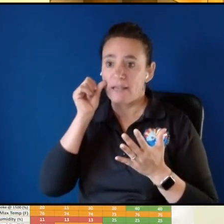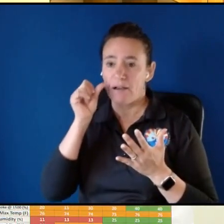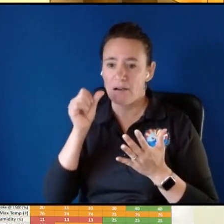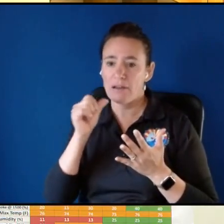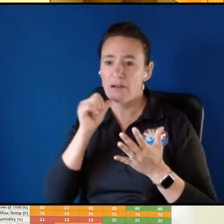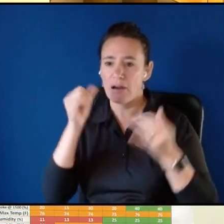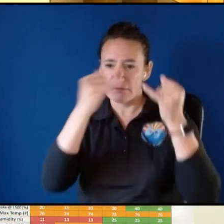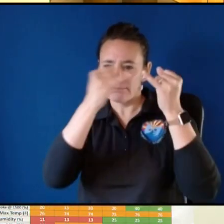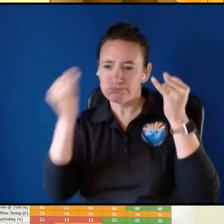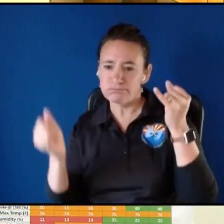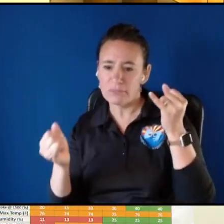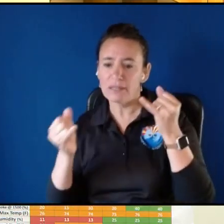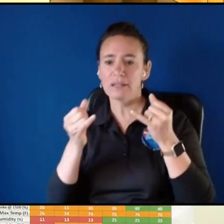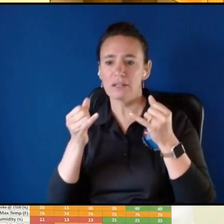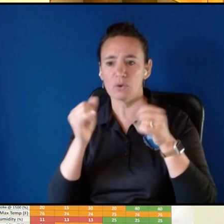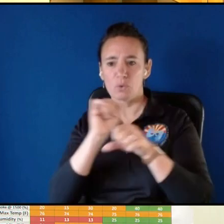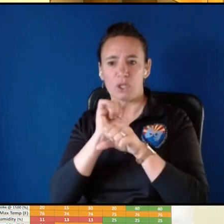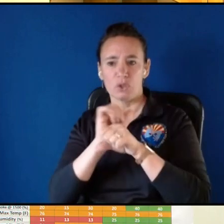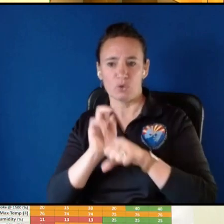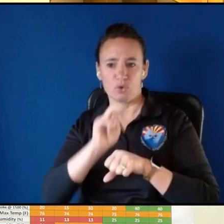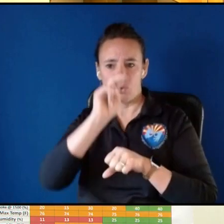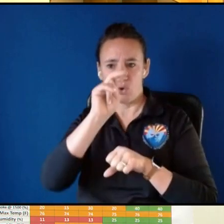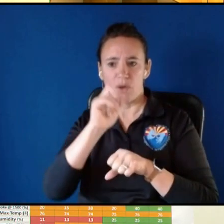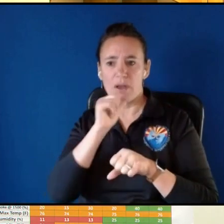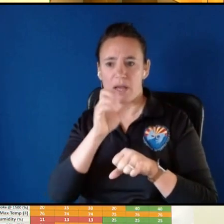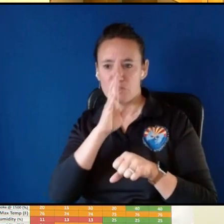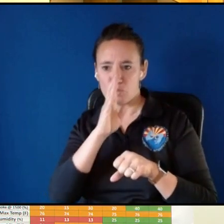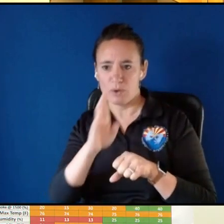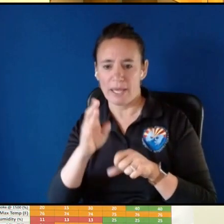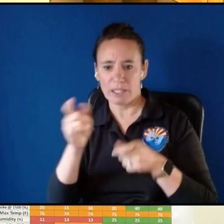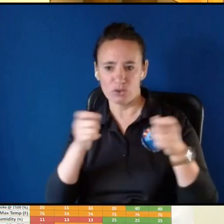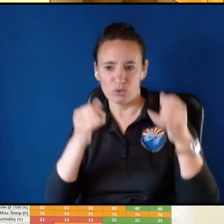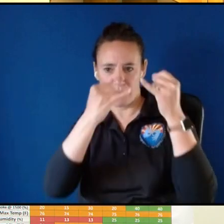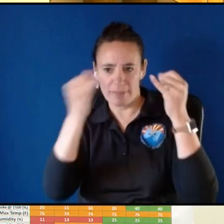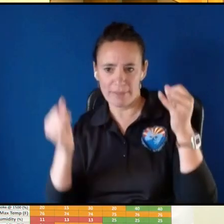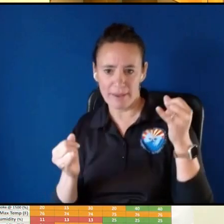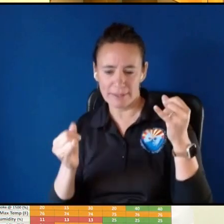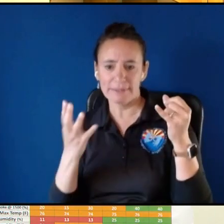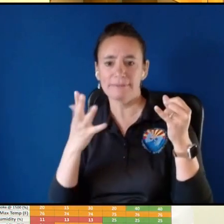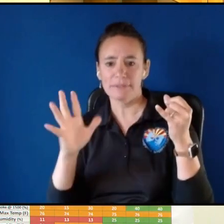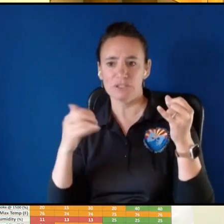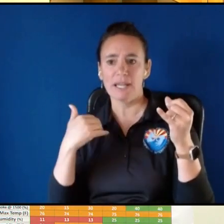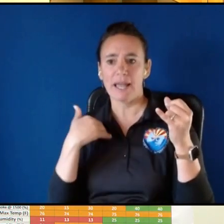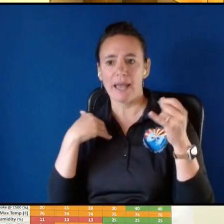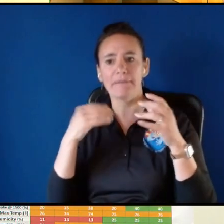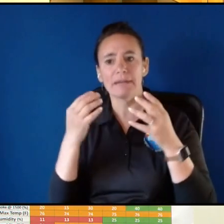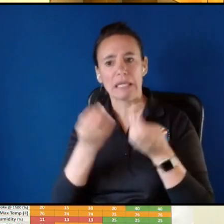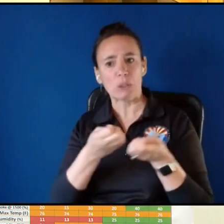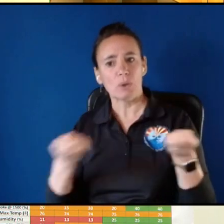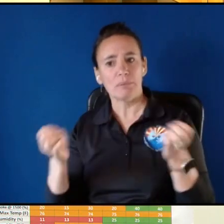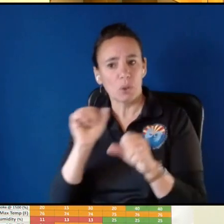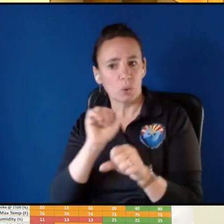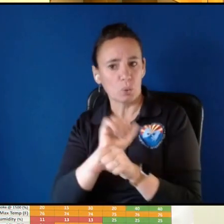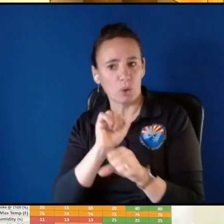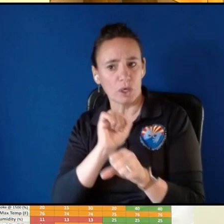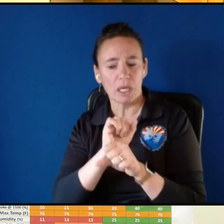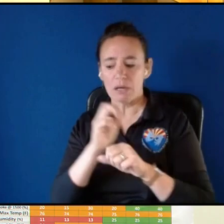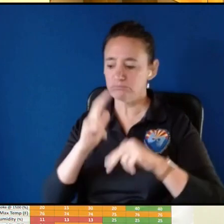to the north towards Highway 64, we did have a piece of equipment that was constructing that indirect line start a